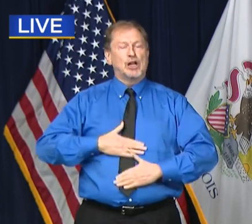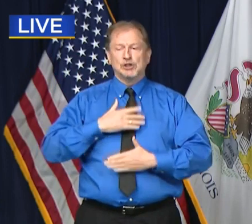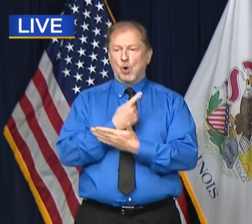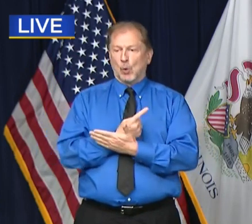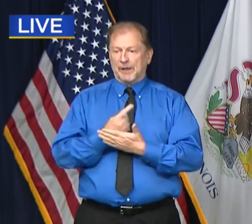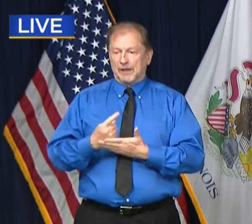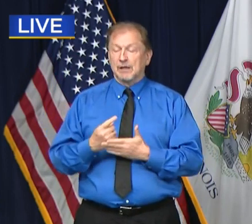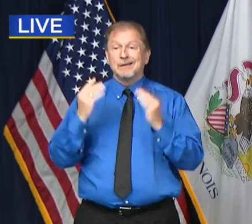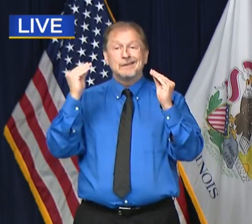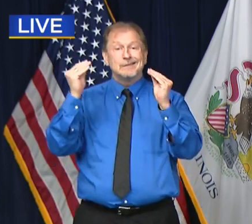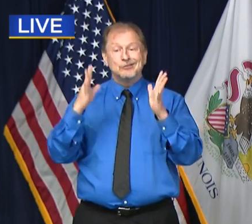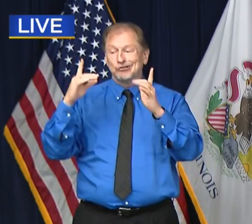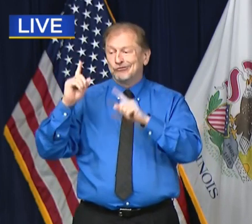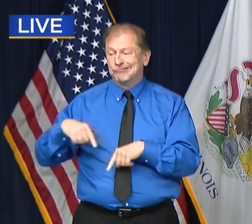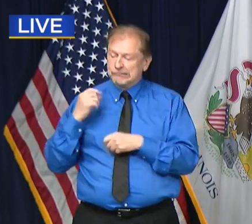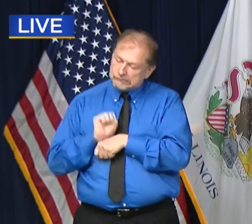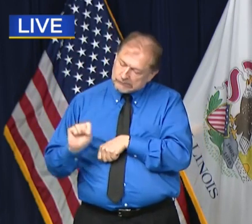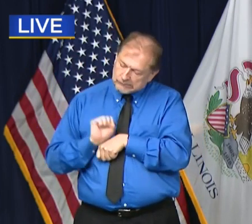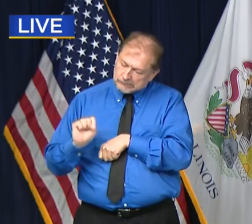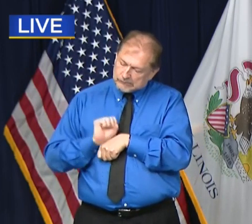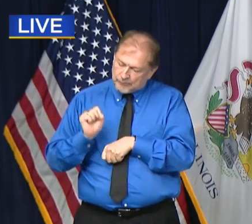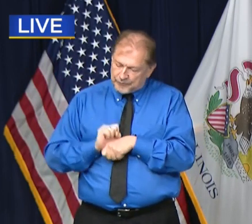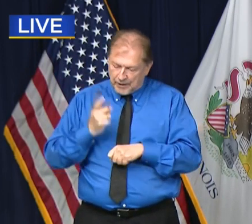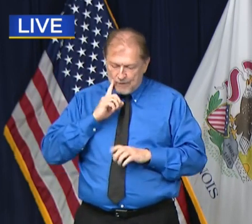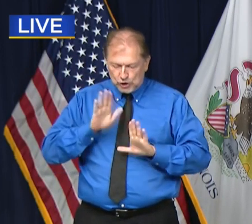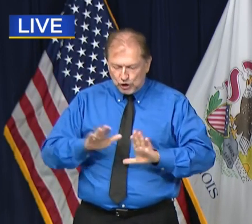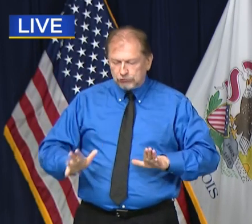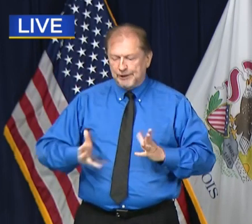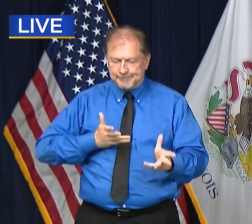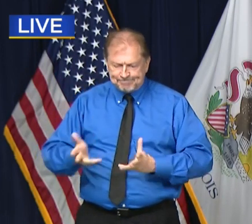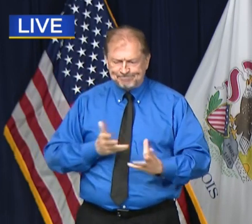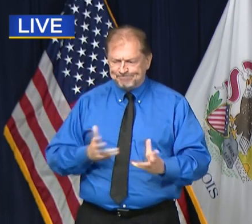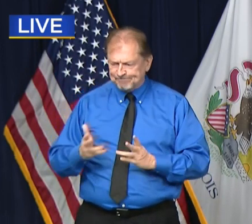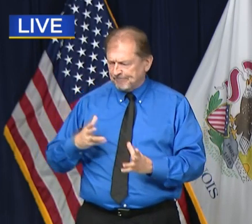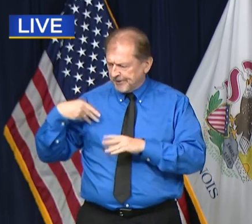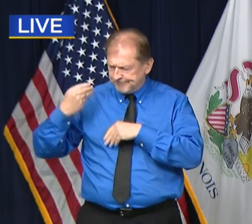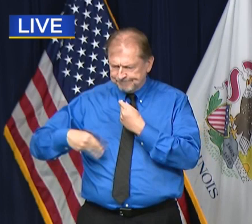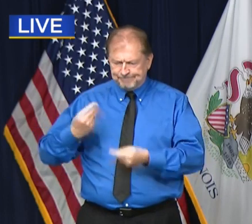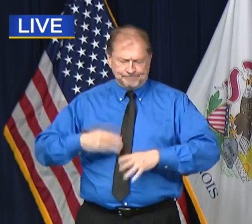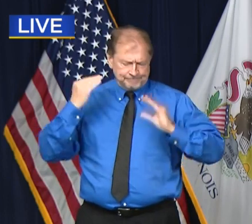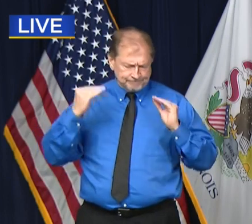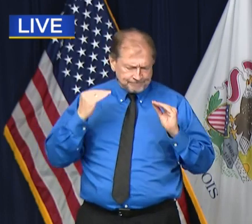TO LET EVERYONE KNOW TODAY KICKS OFF TEACHER APPRECIATION WEEK. EDUCATORS HAVE LONG BEEN A